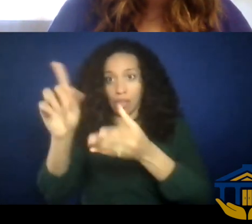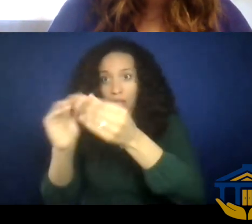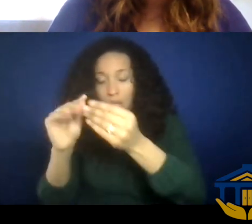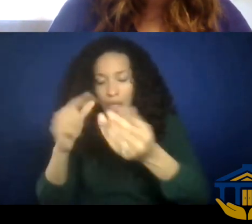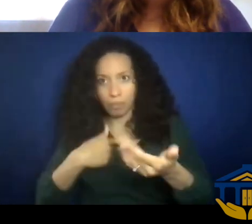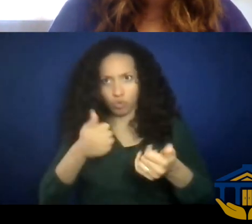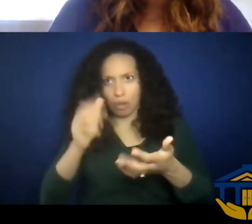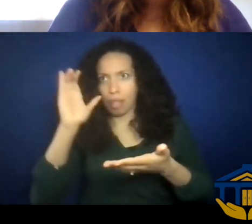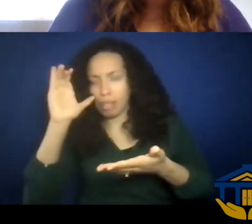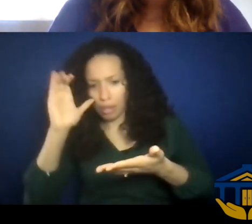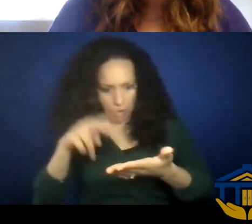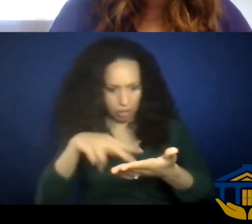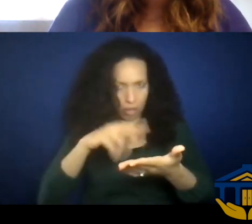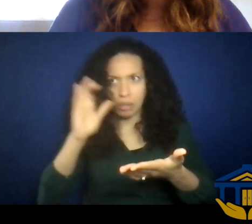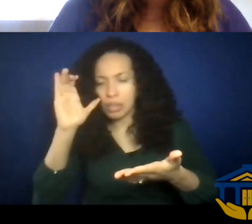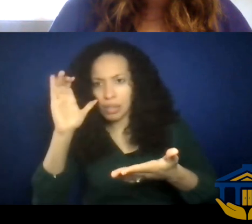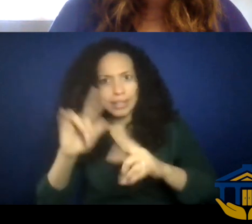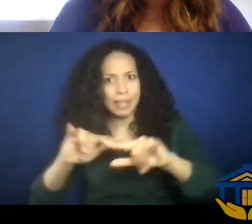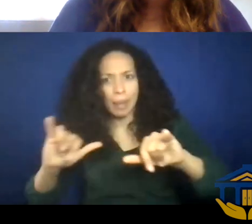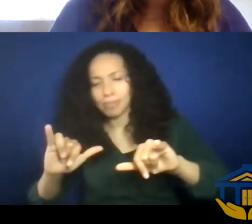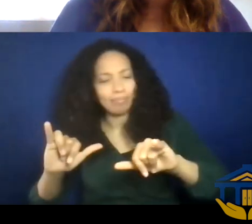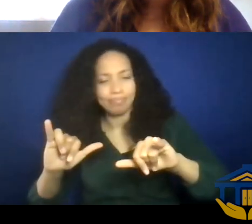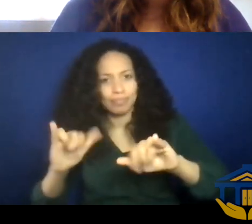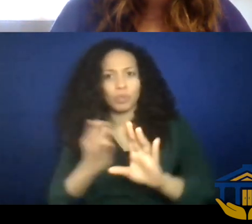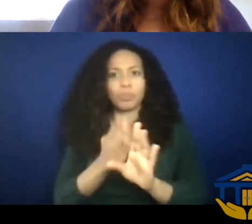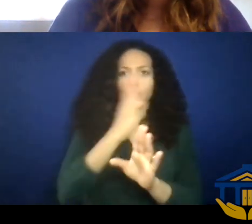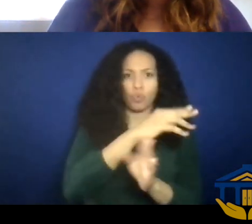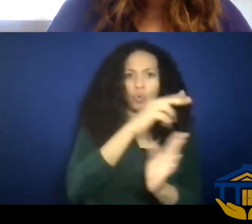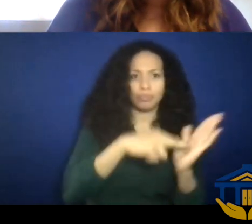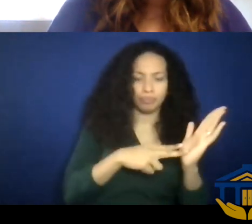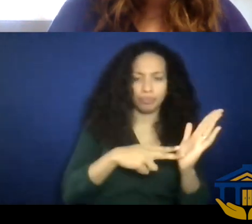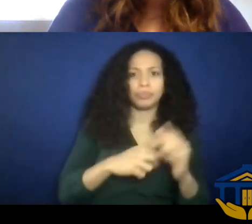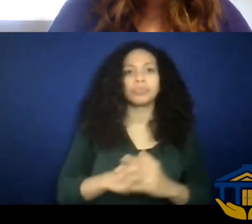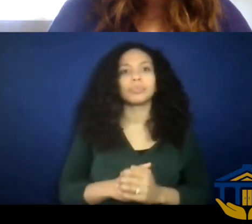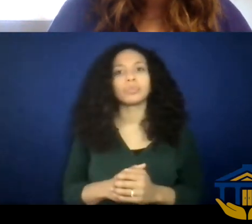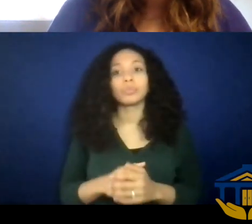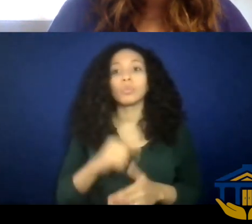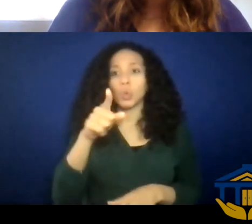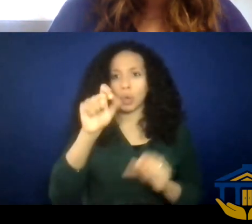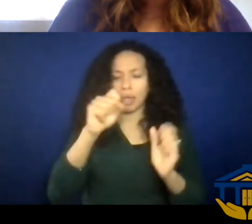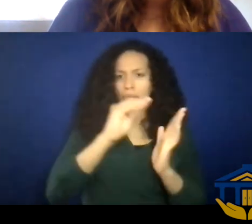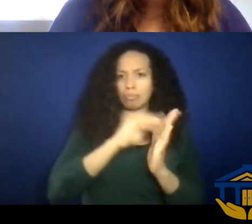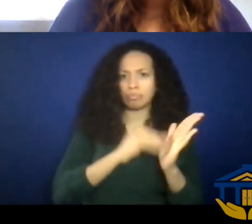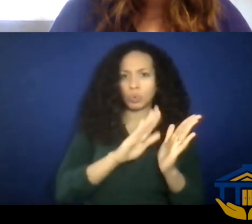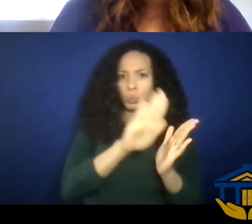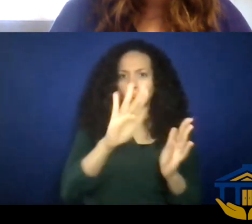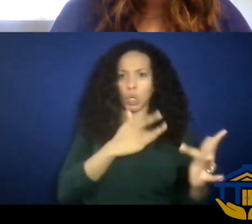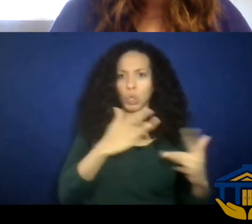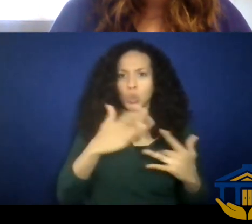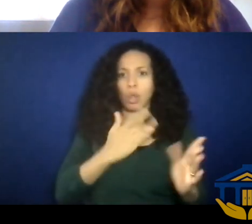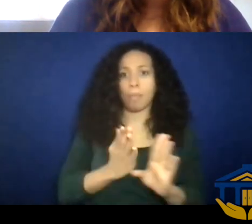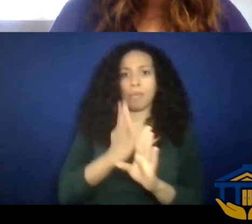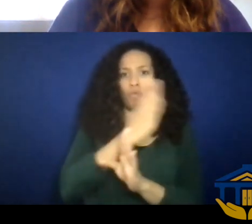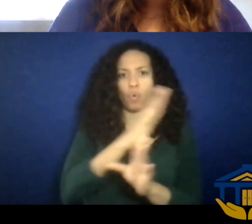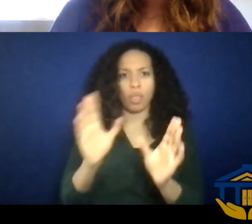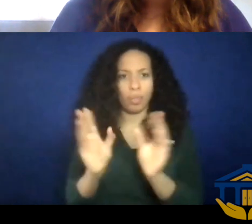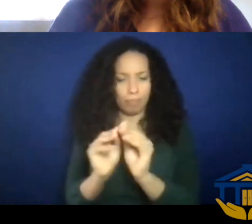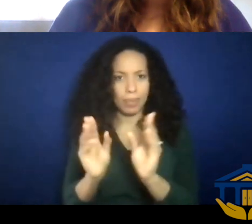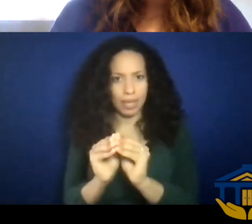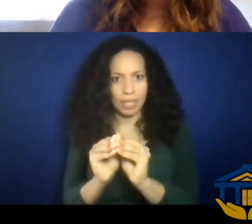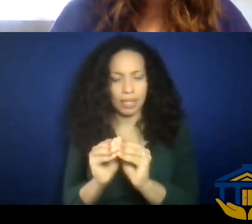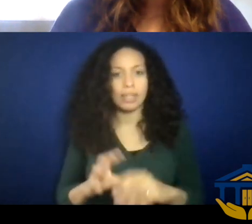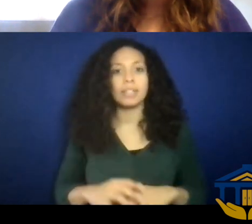make a list of your concerns ahead of time. Very often, I tell school teams that we will provide a